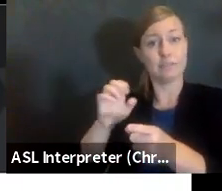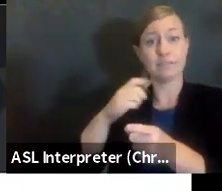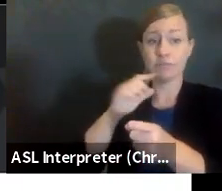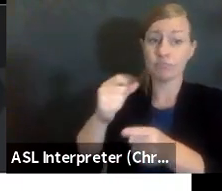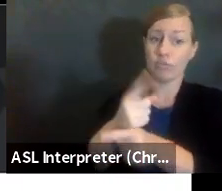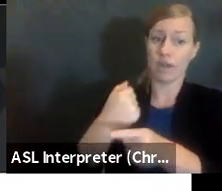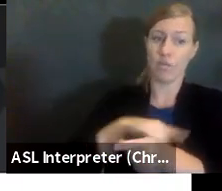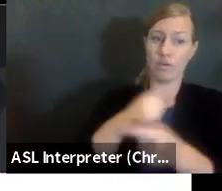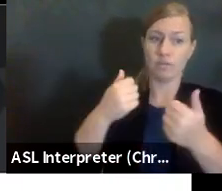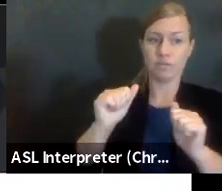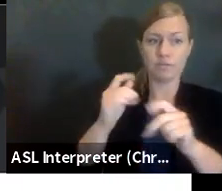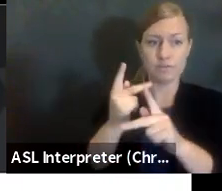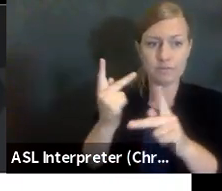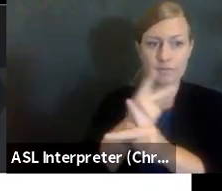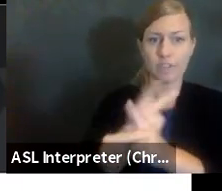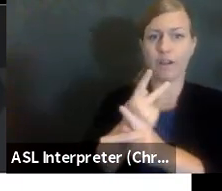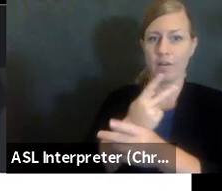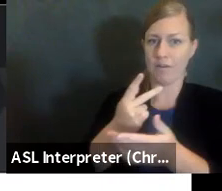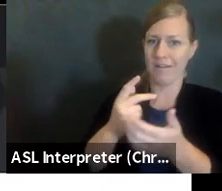ESD 112 - Katherine Livick: really fun time of life that we're all going through